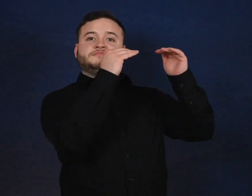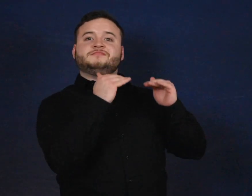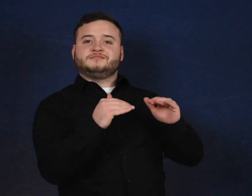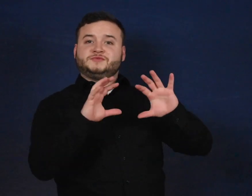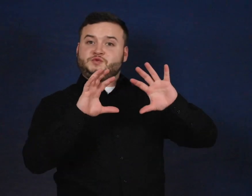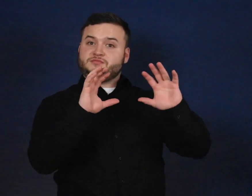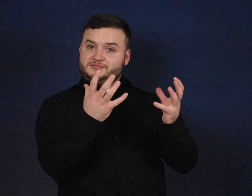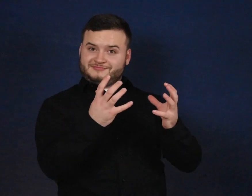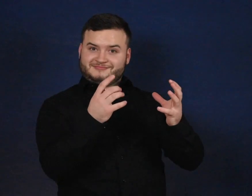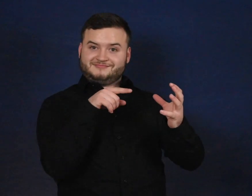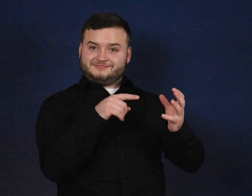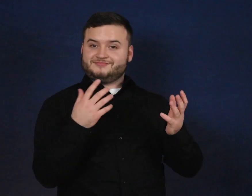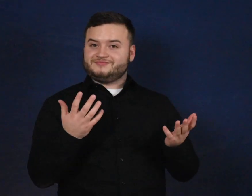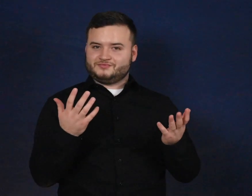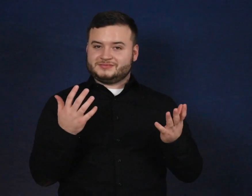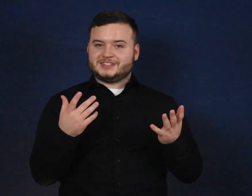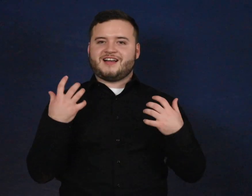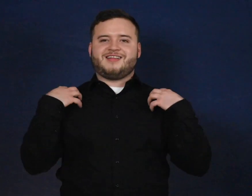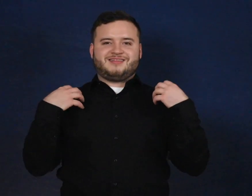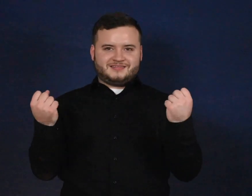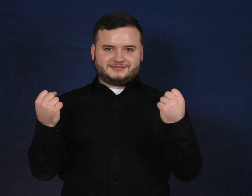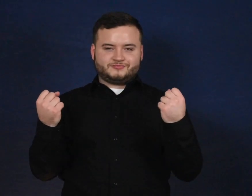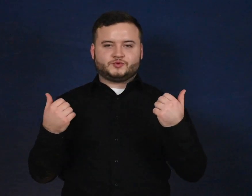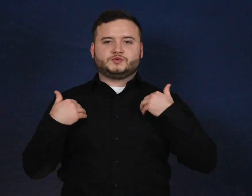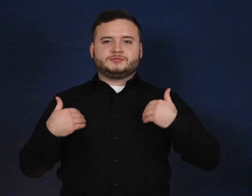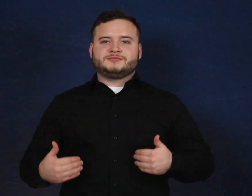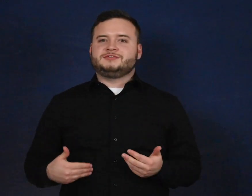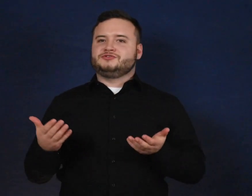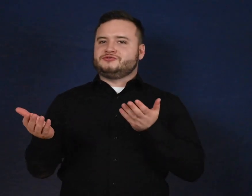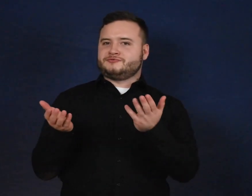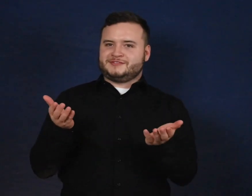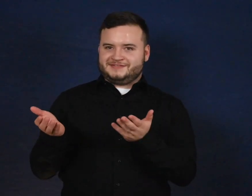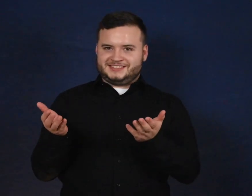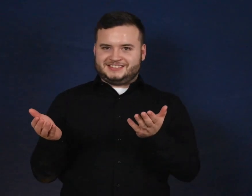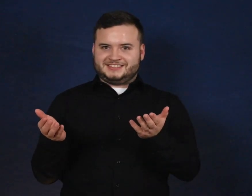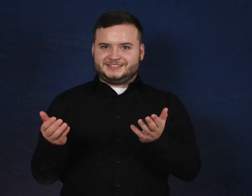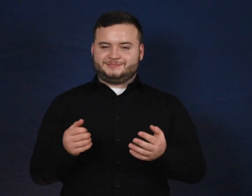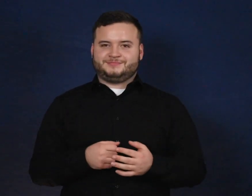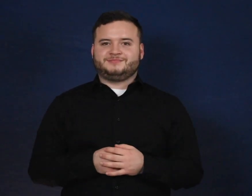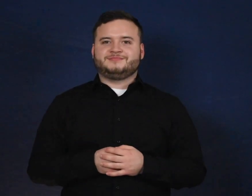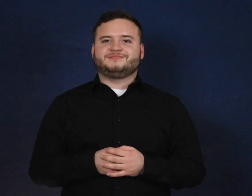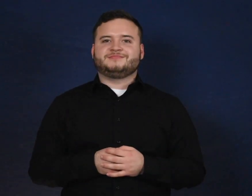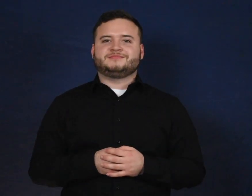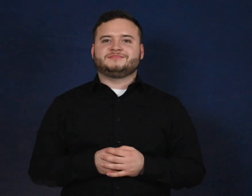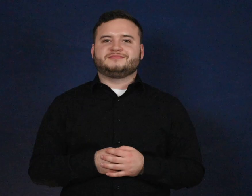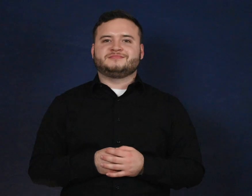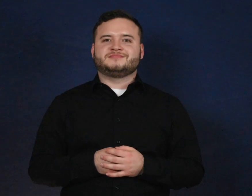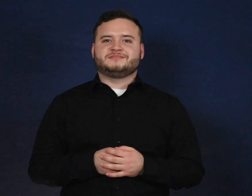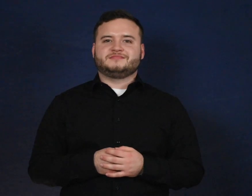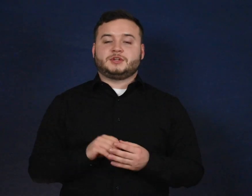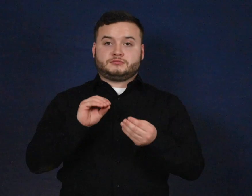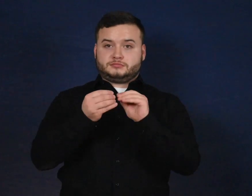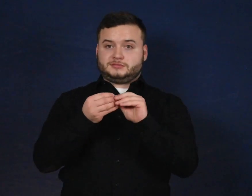The next category is Health and Human Services